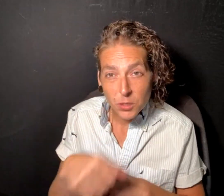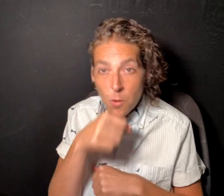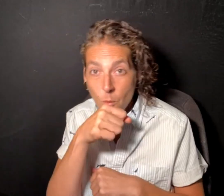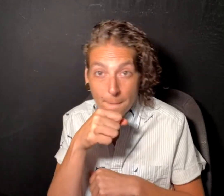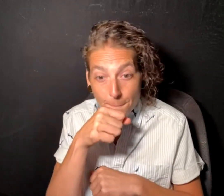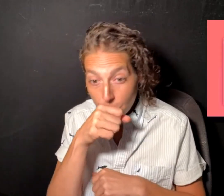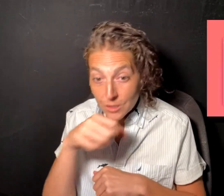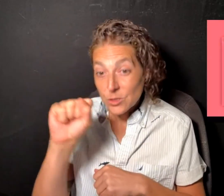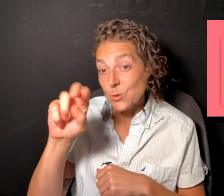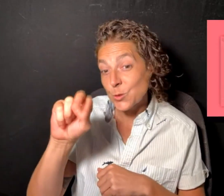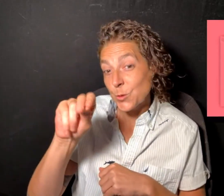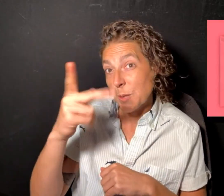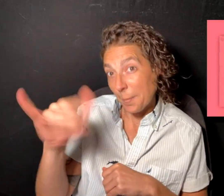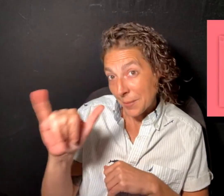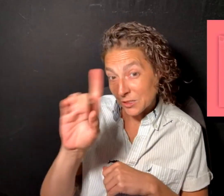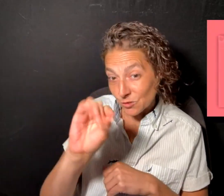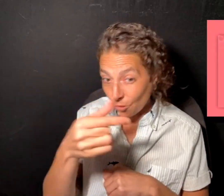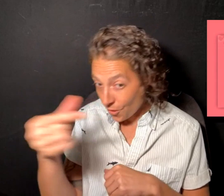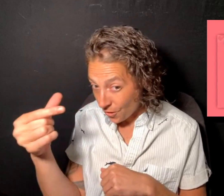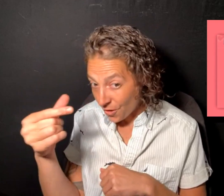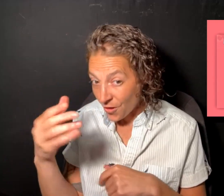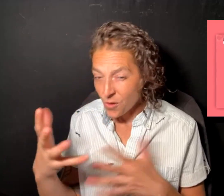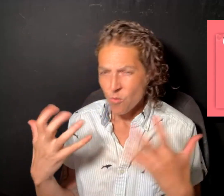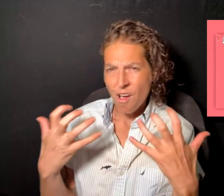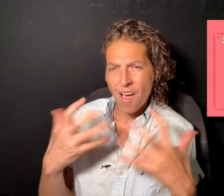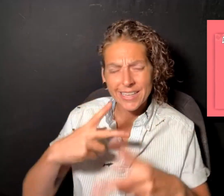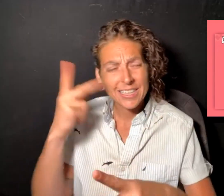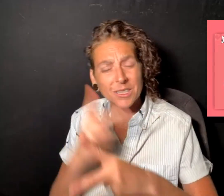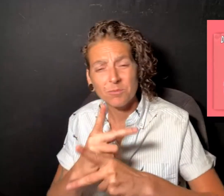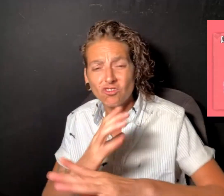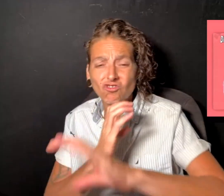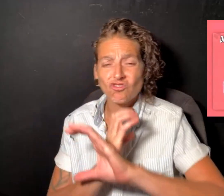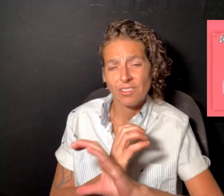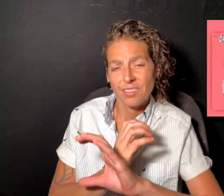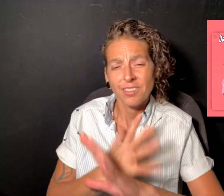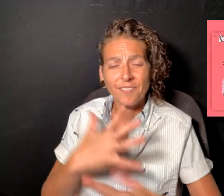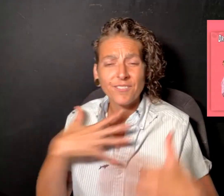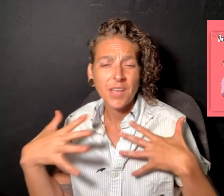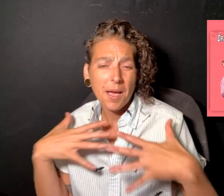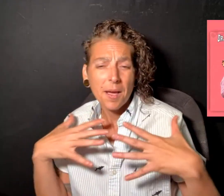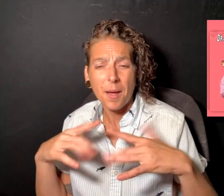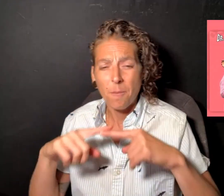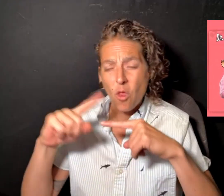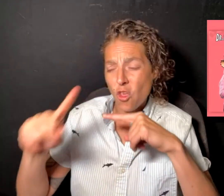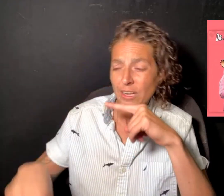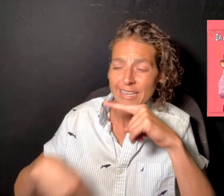Rapper, Snoop Dogg wants to keep the chill vibes all year long with some ice cream.